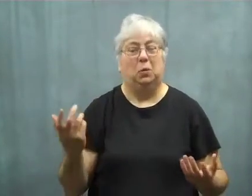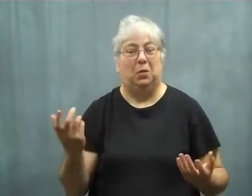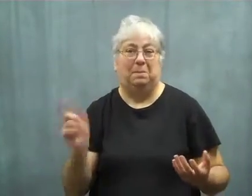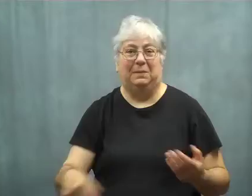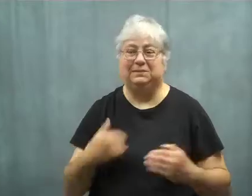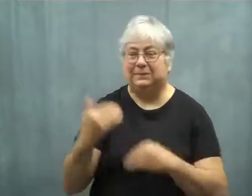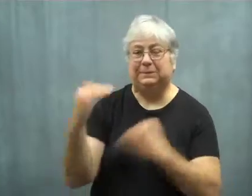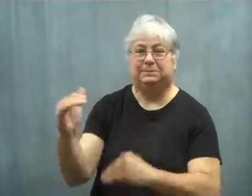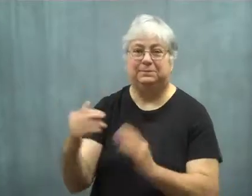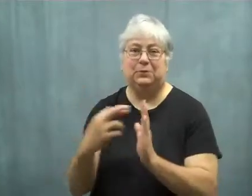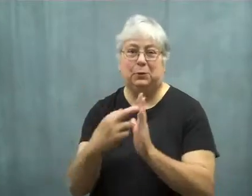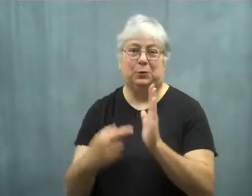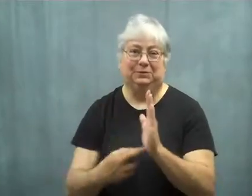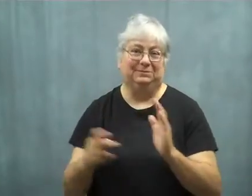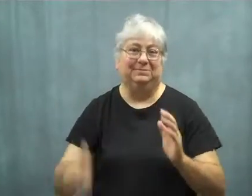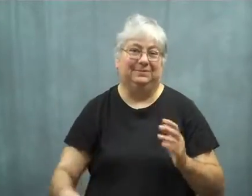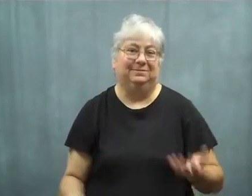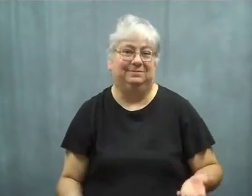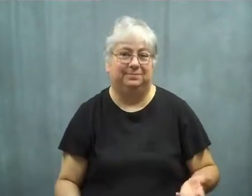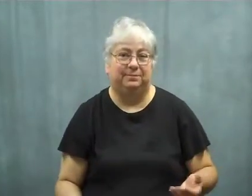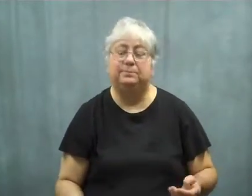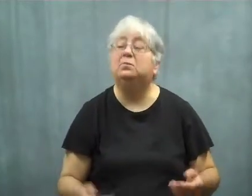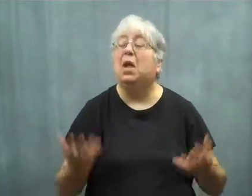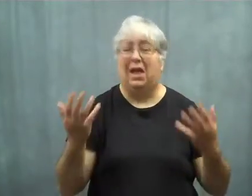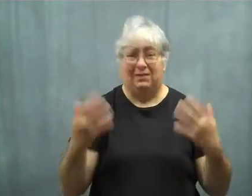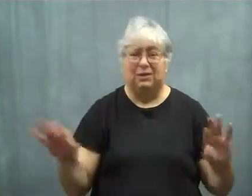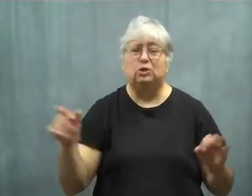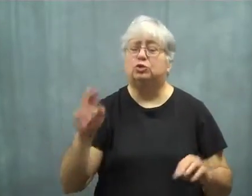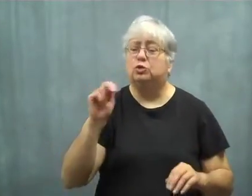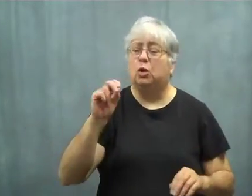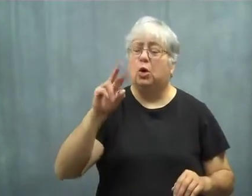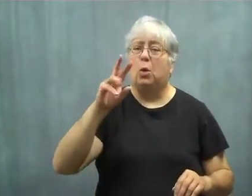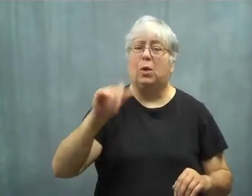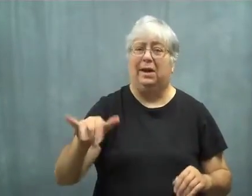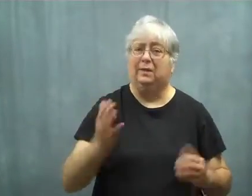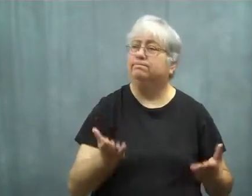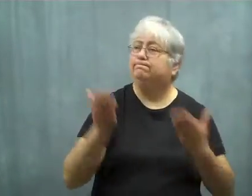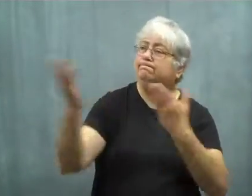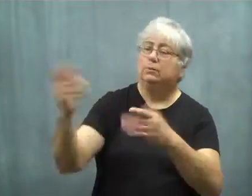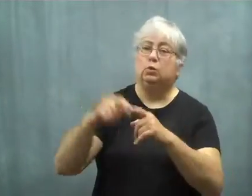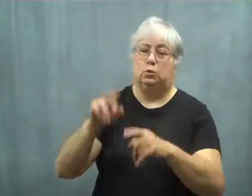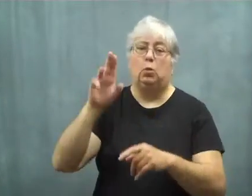So there has to be limitations and rules.